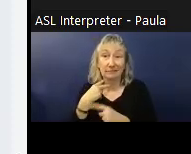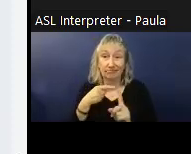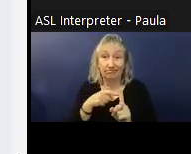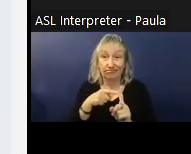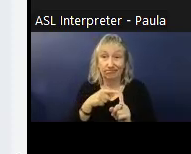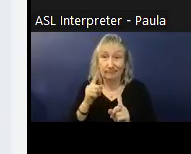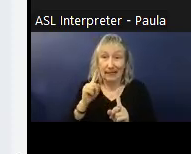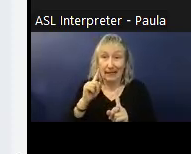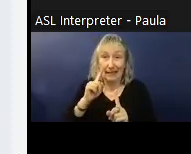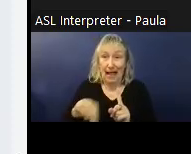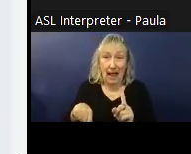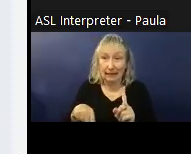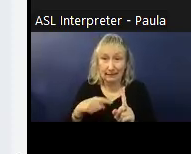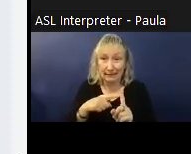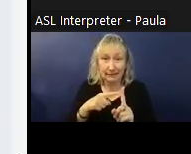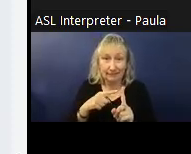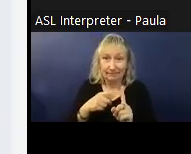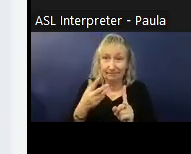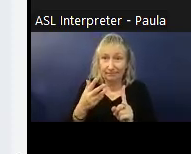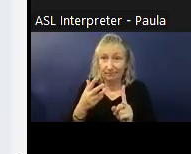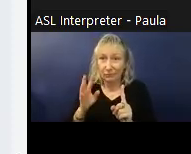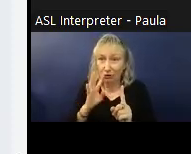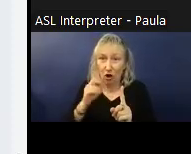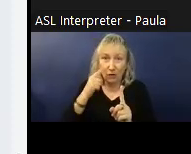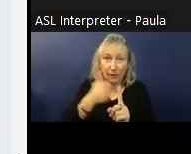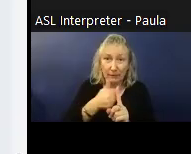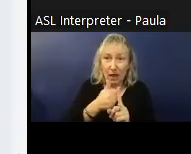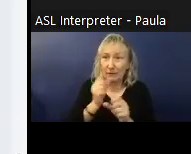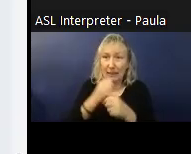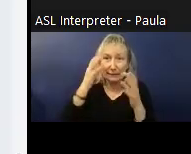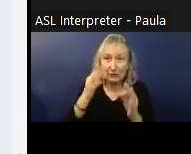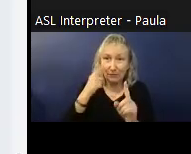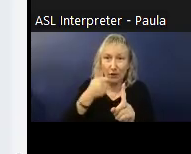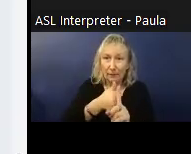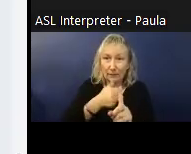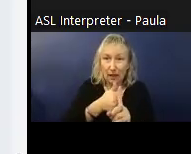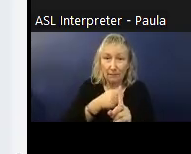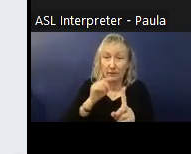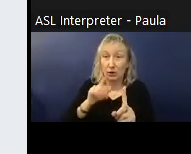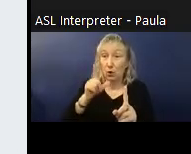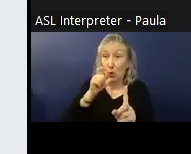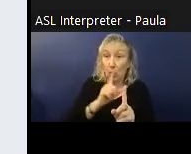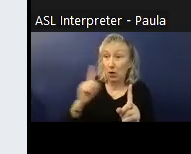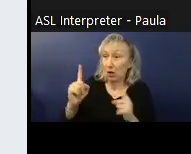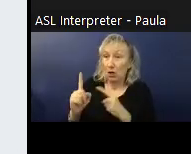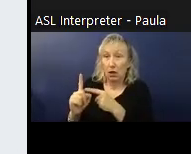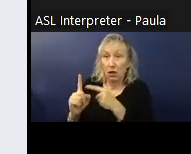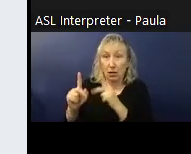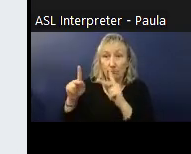capacity there legal guardian or legal decision maker can ask for the results of the investigation.